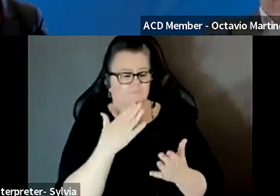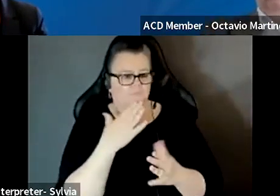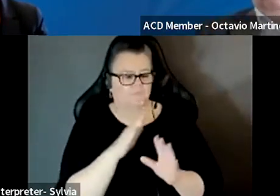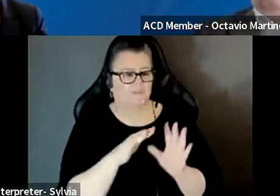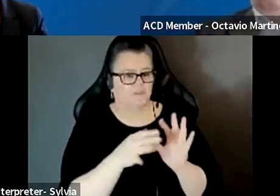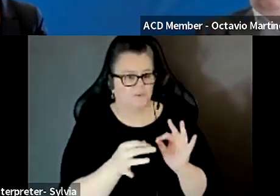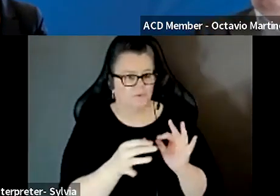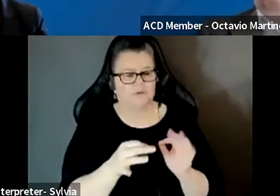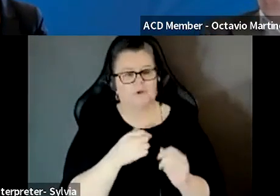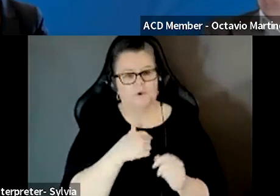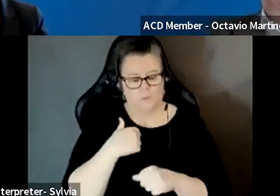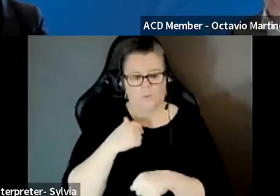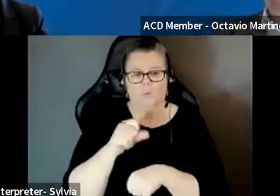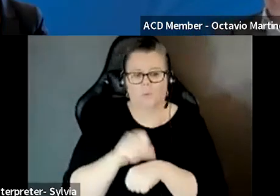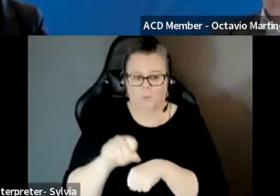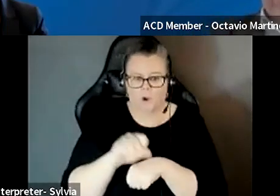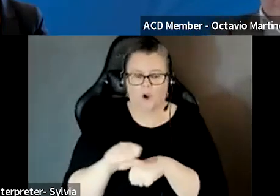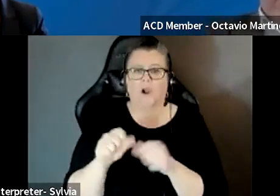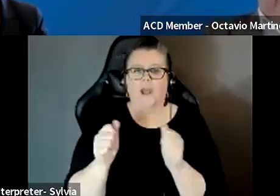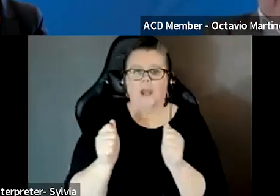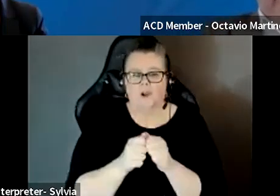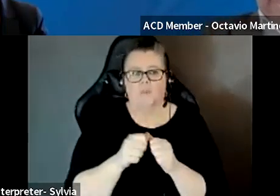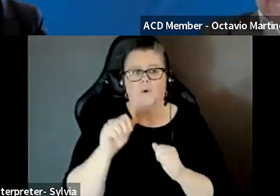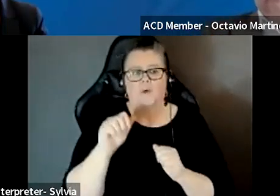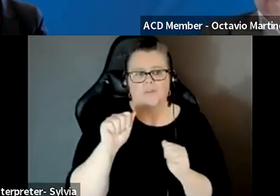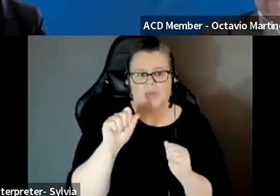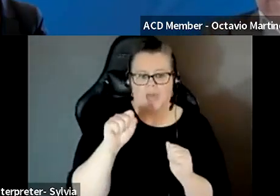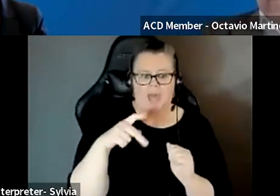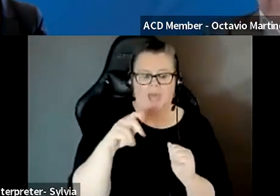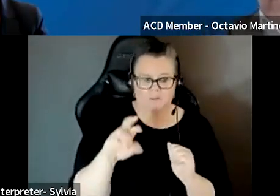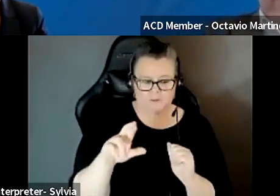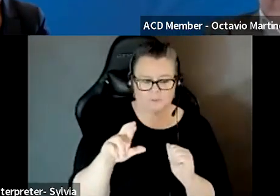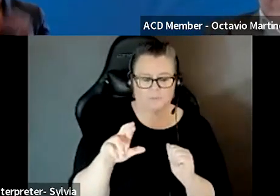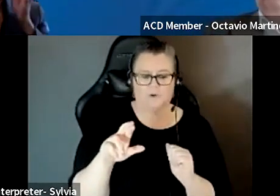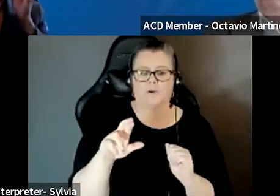We're working with the ASPR on options for first